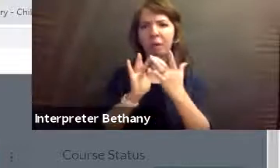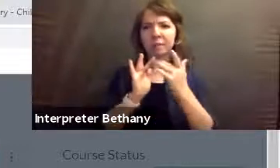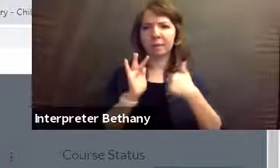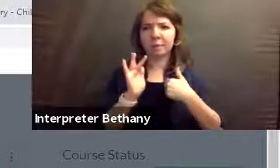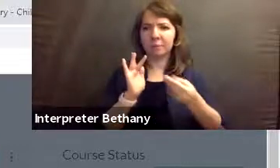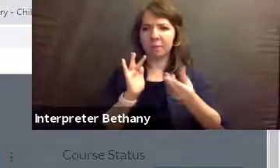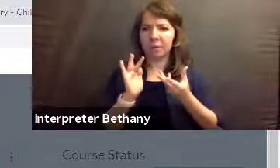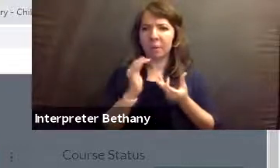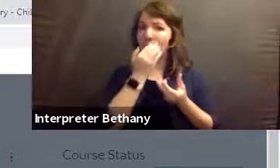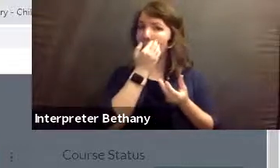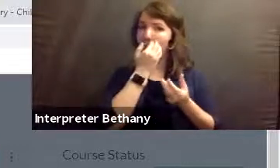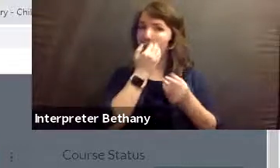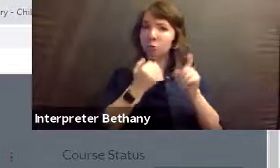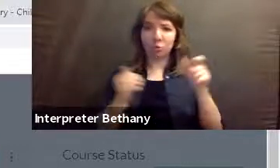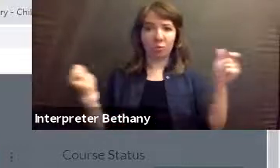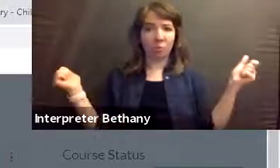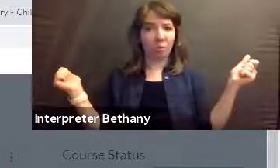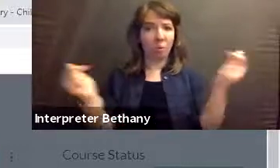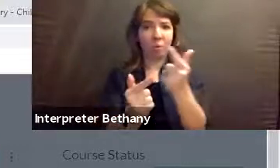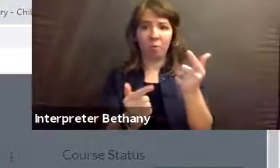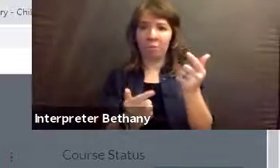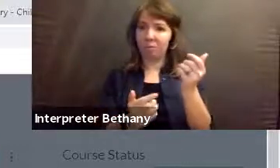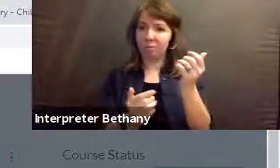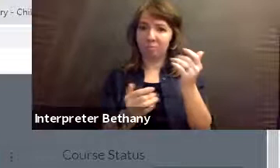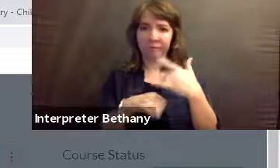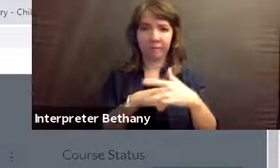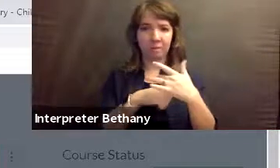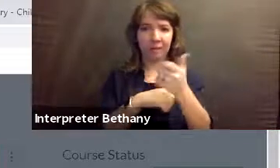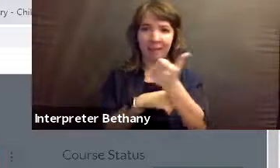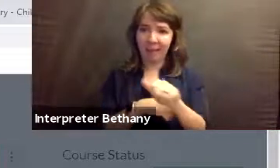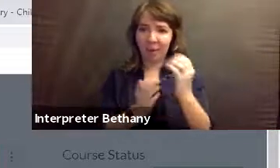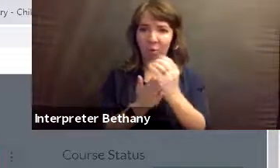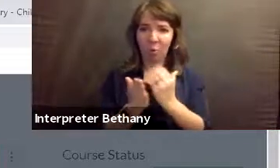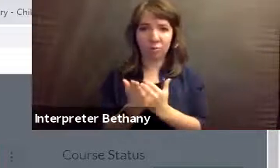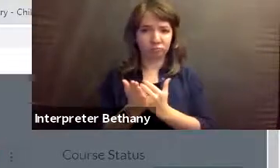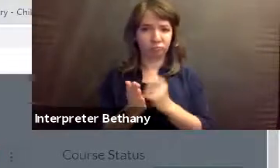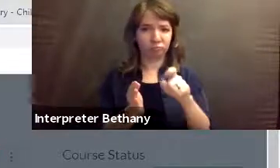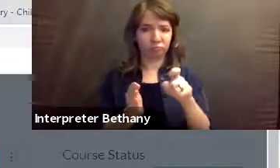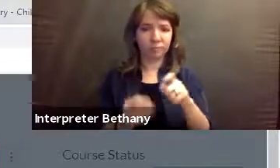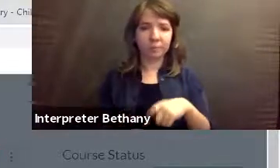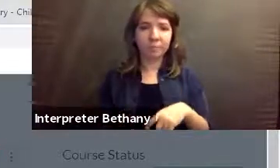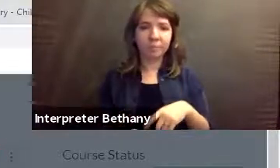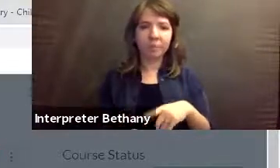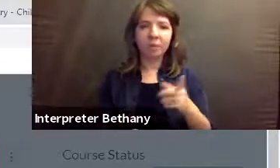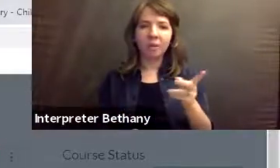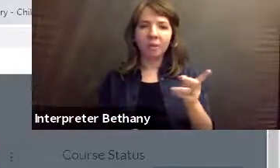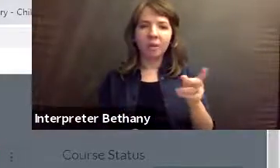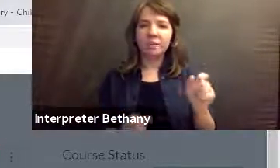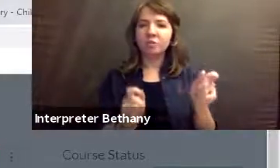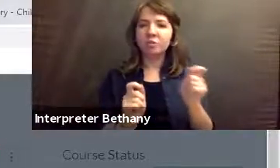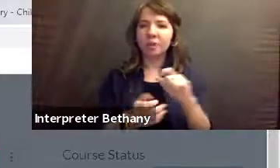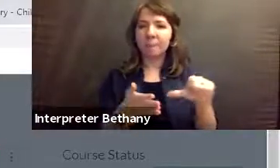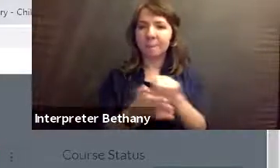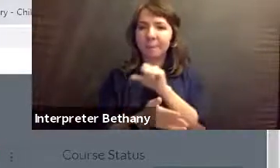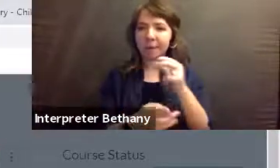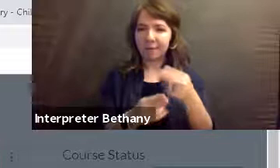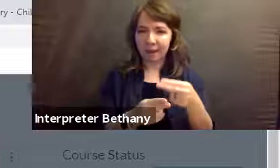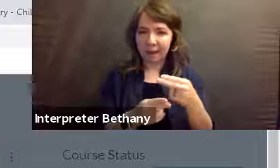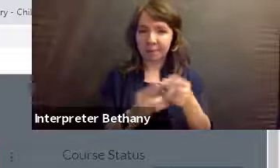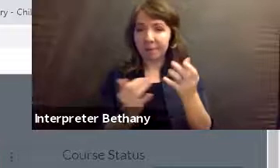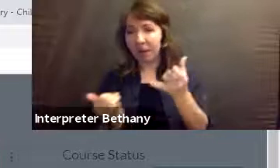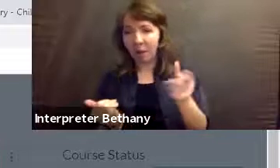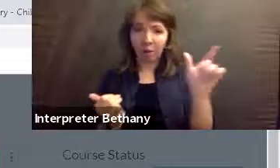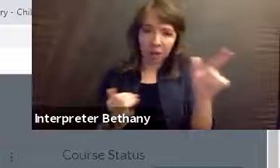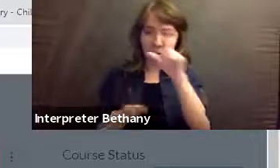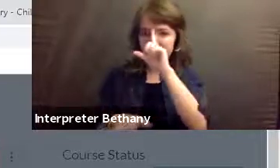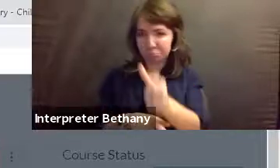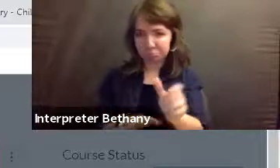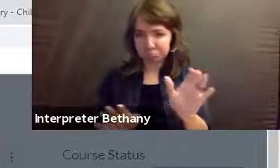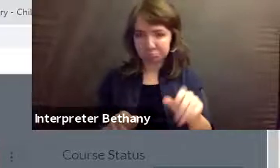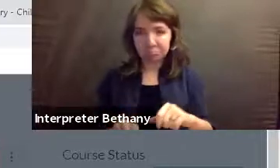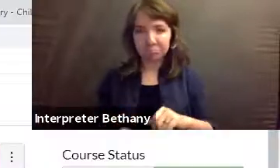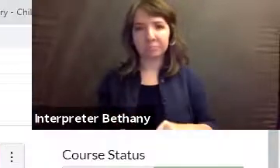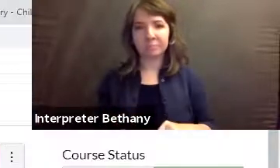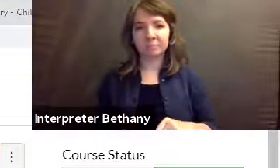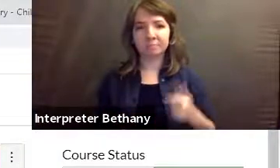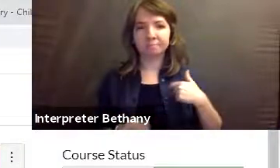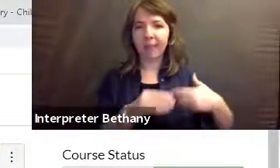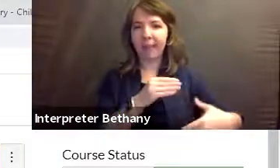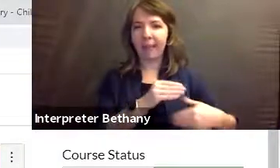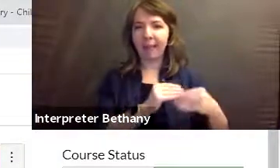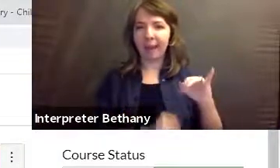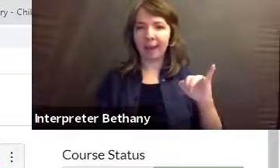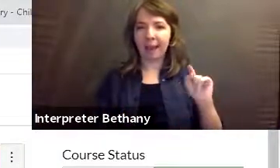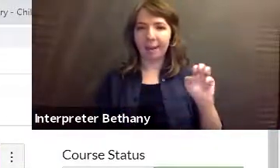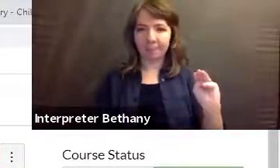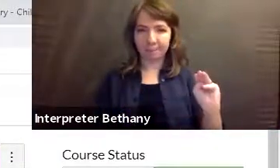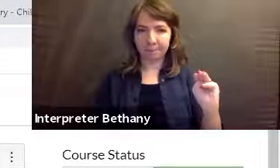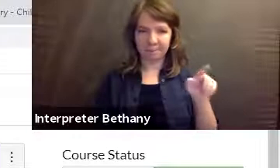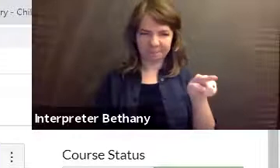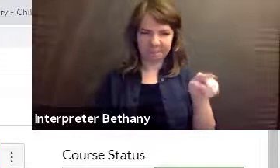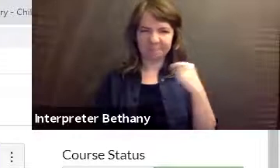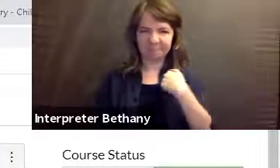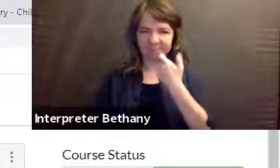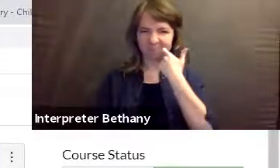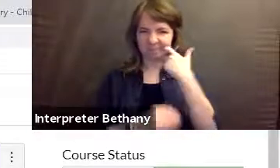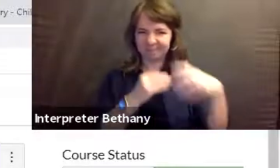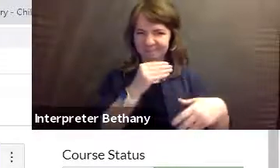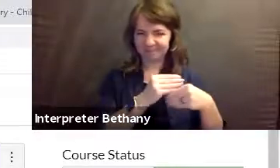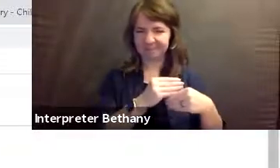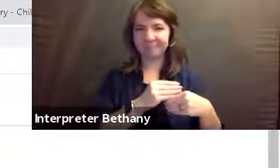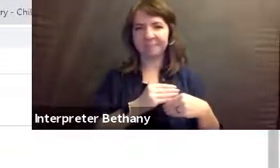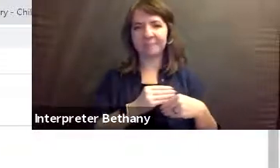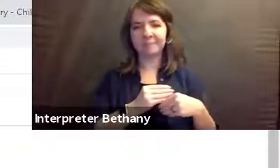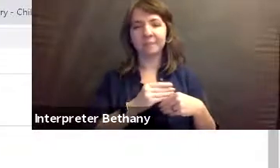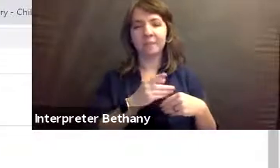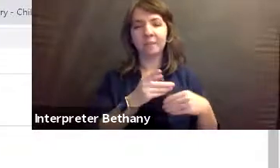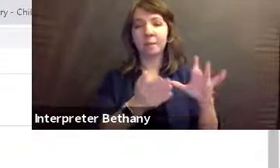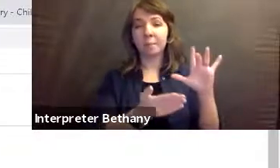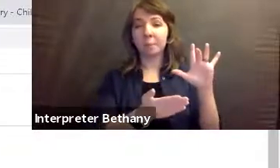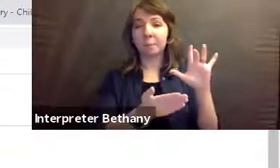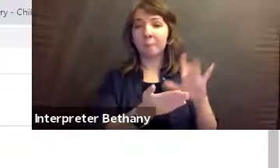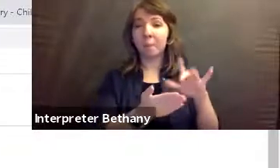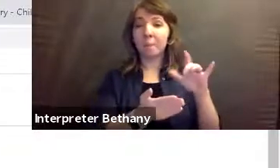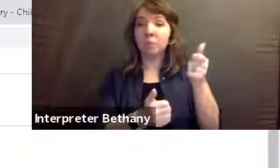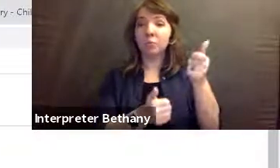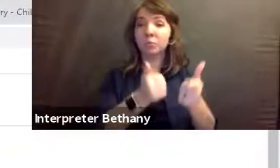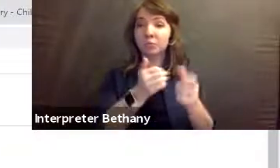Linda Kobashigawa: In in at Fresno City College. So you would just select live guides FCC and you can change the page name here now change it later. It's up to you. So I'll add item. And so this is the item that I just added and then you would go in and select which guide you wanted to include